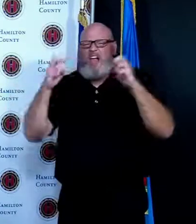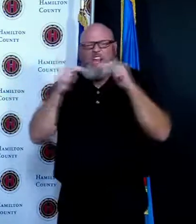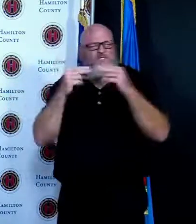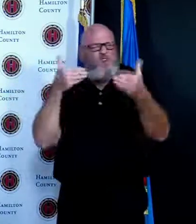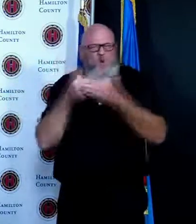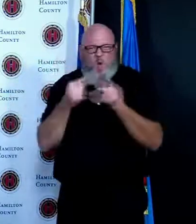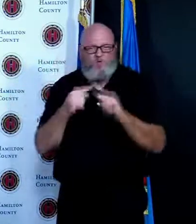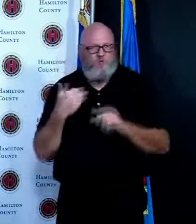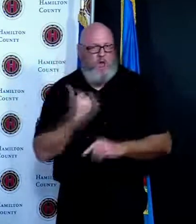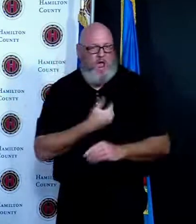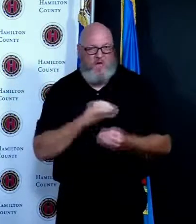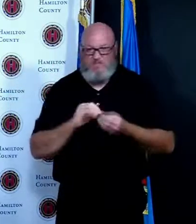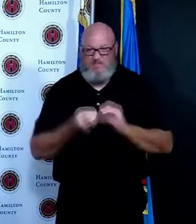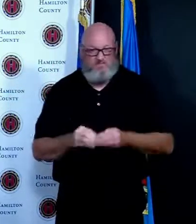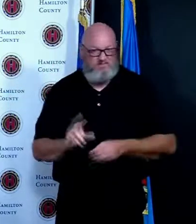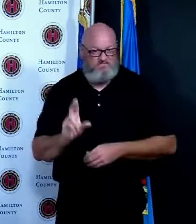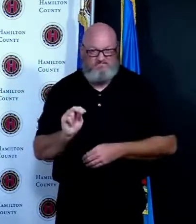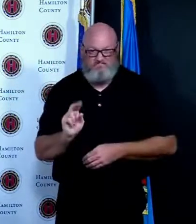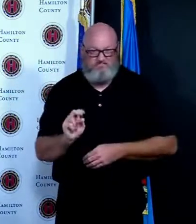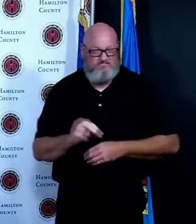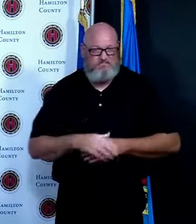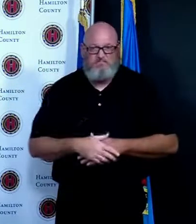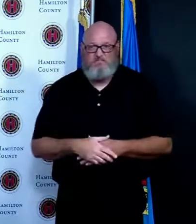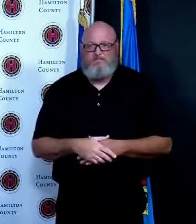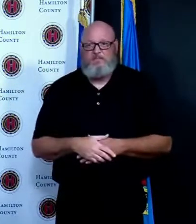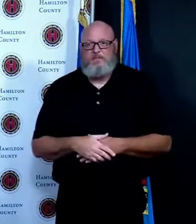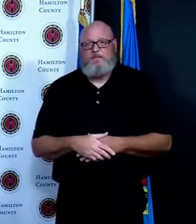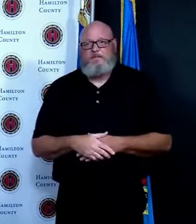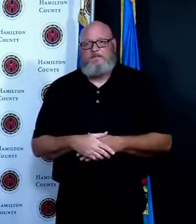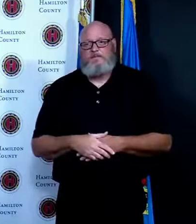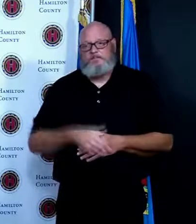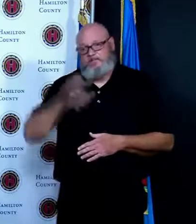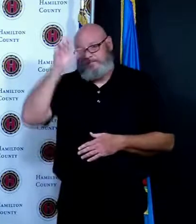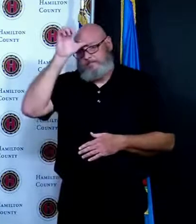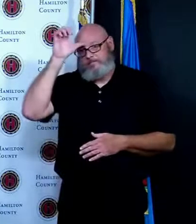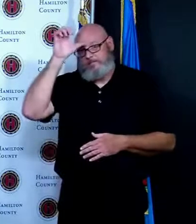when we let other families into our circles we need to continue to be cautious